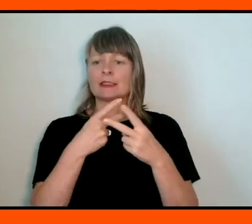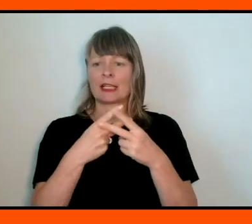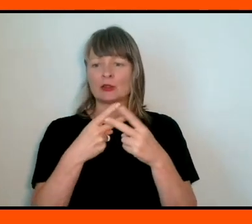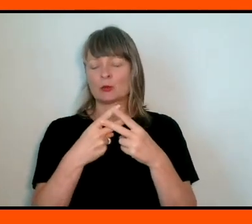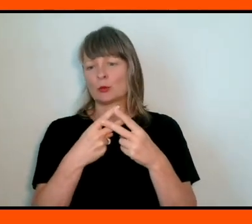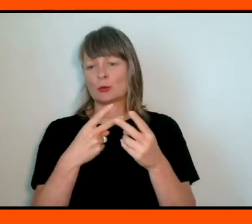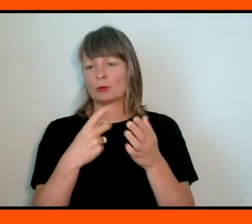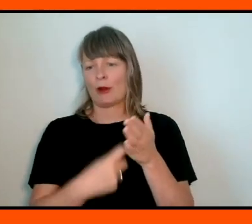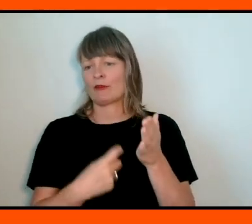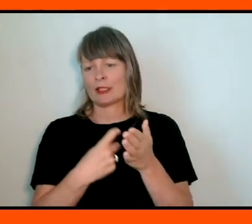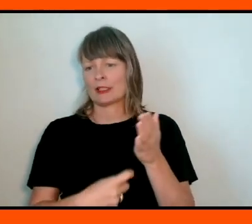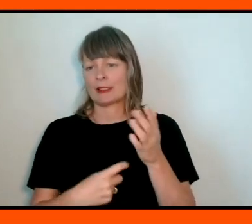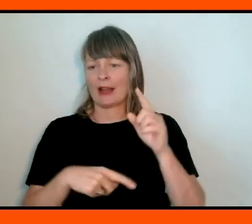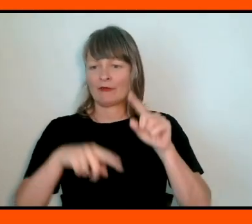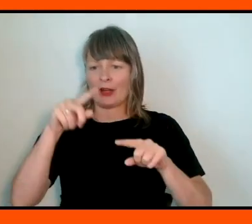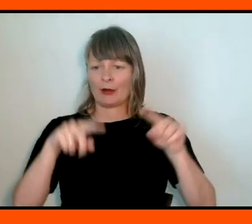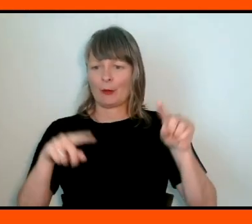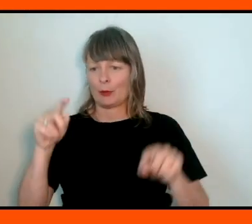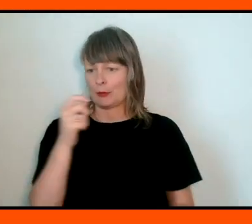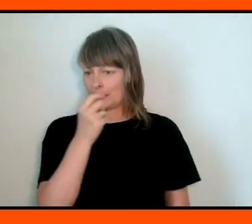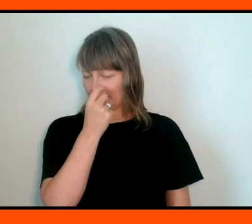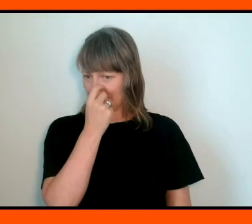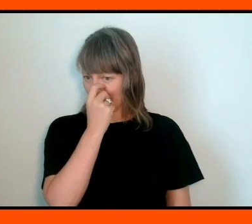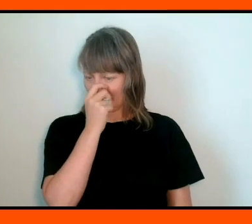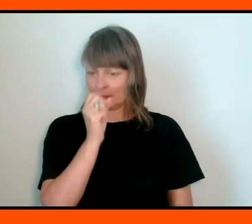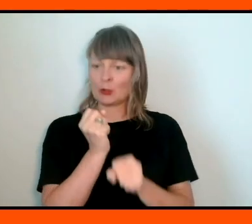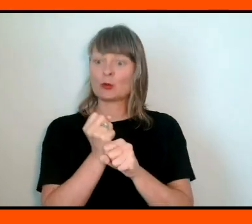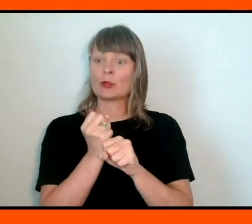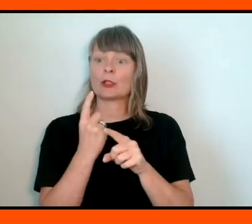Georgia, I’ll ask you to go to that one. It wasn’t entirely clear in my answer